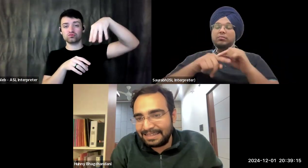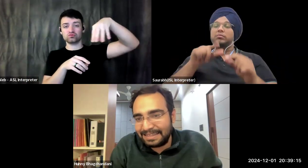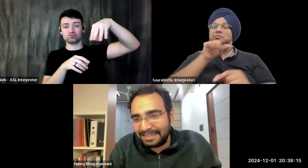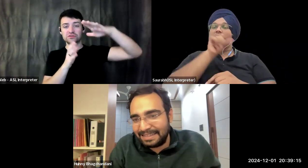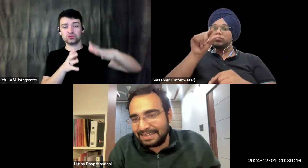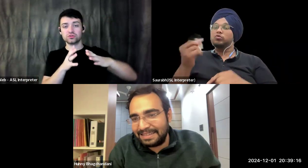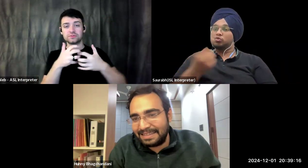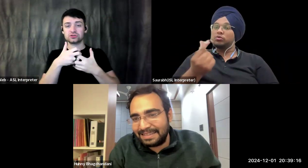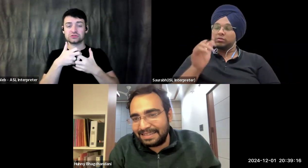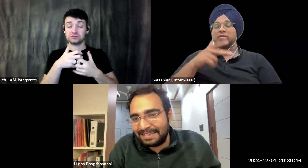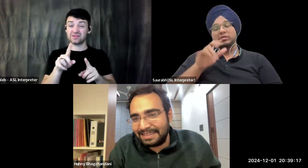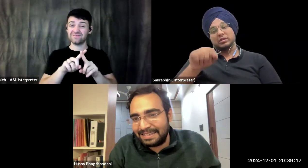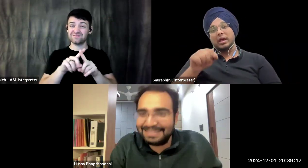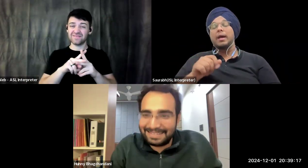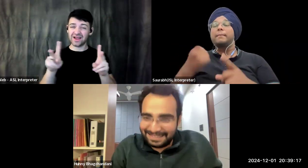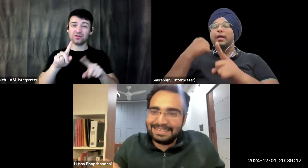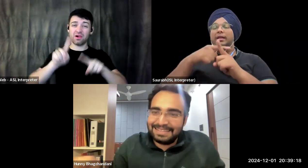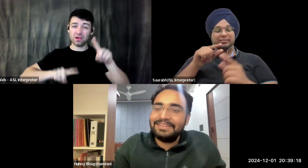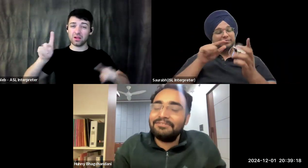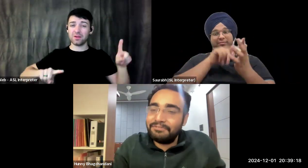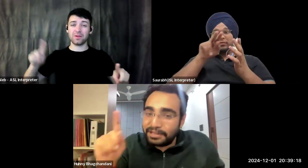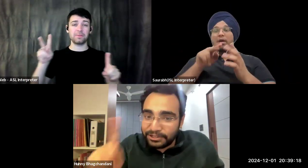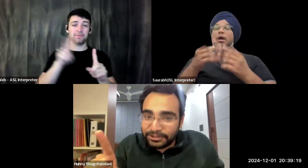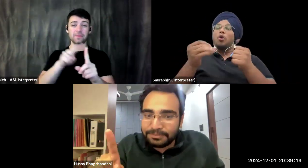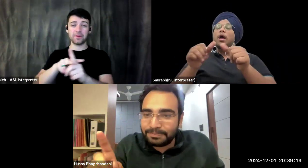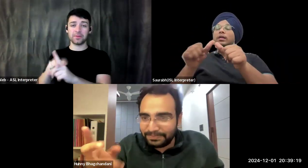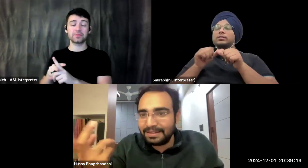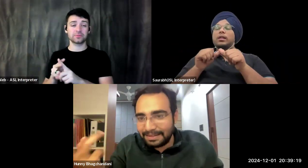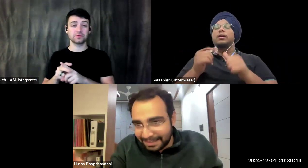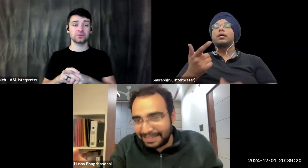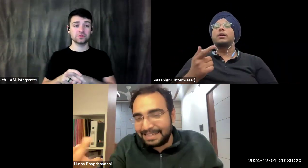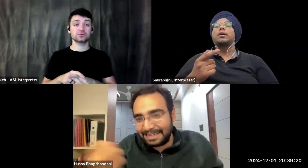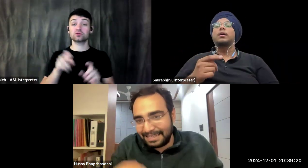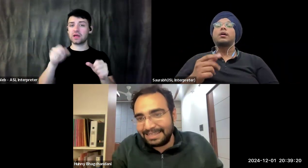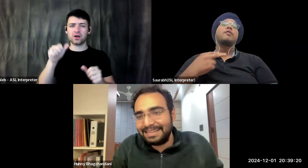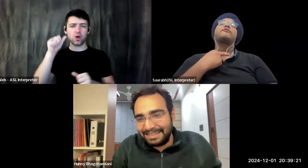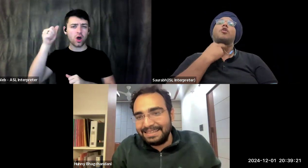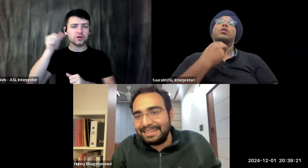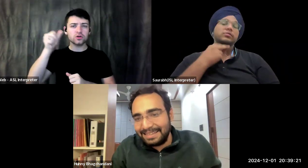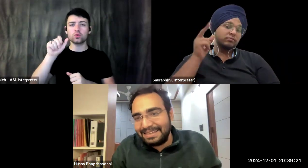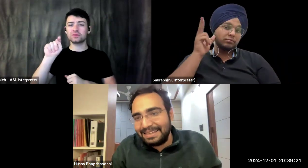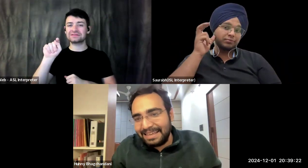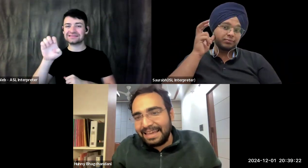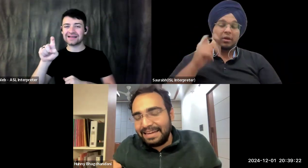[Geri speaking] And the output can be audio, text, braille .. [Hunny speakng] video. Exactly! [Geri speaking] Video, okay?